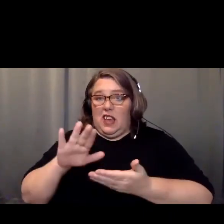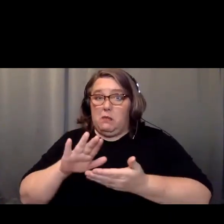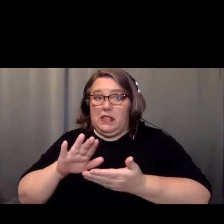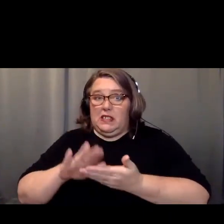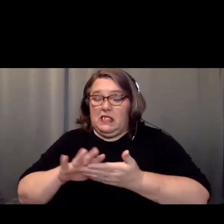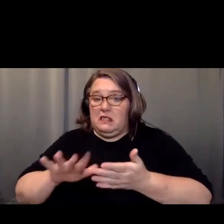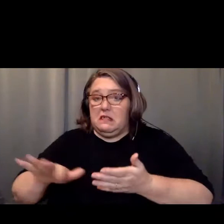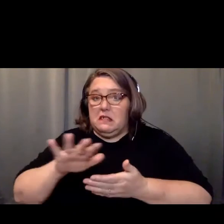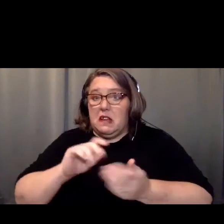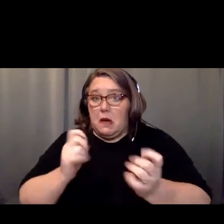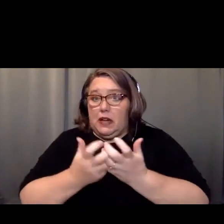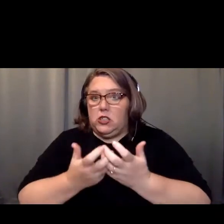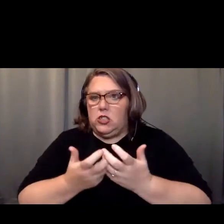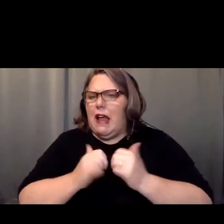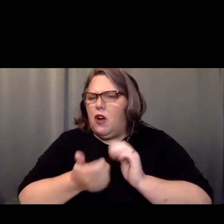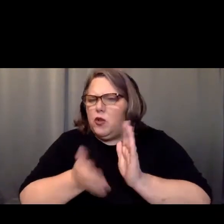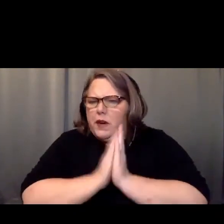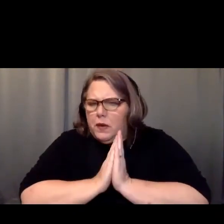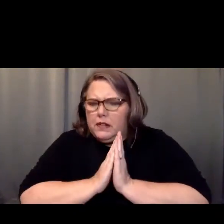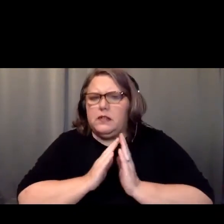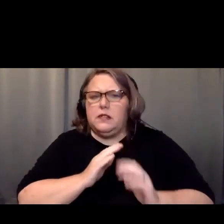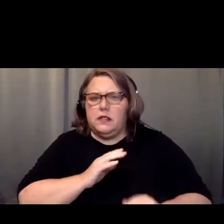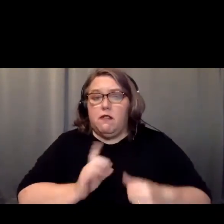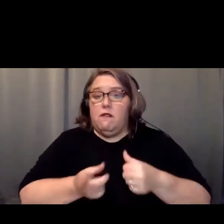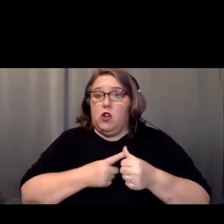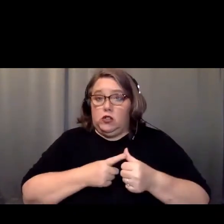The first thing to know is that all schools have